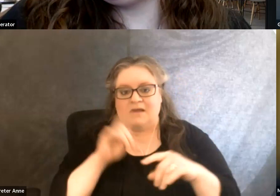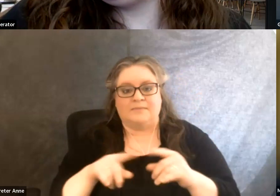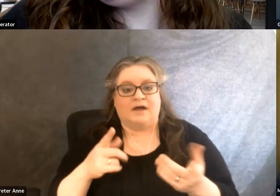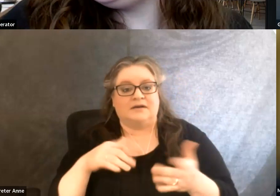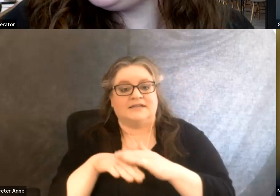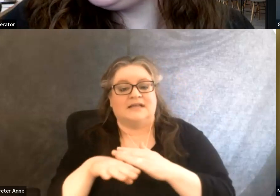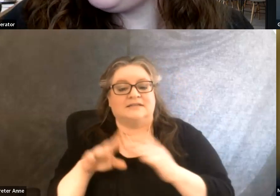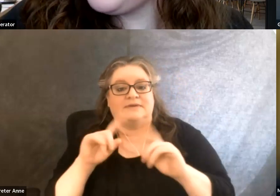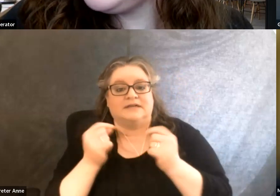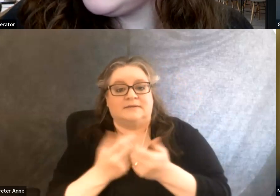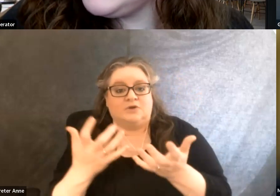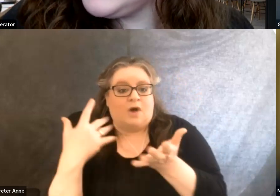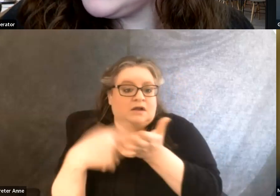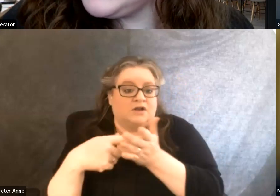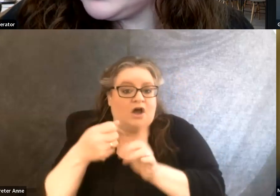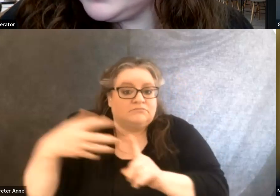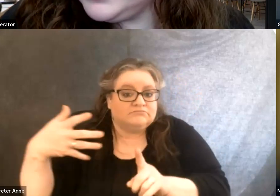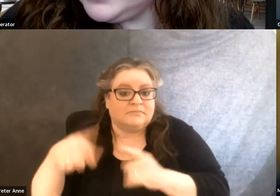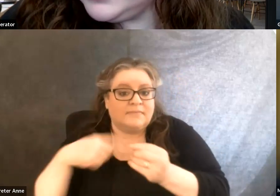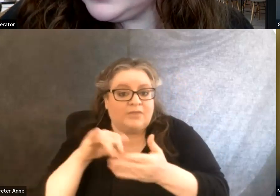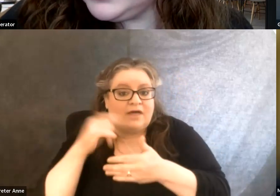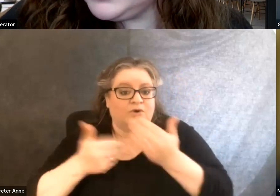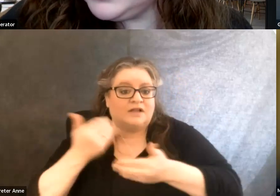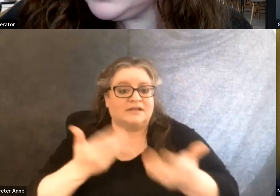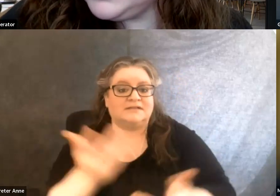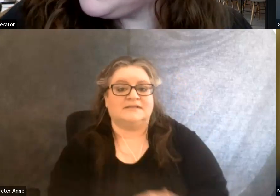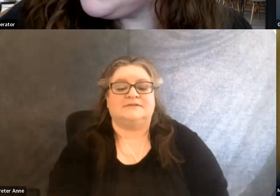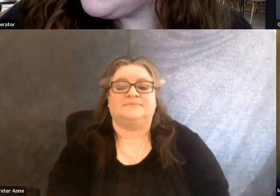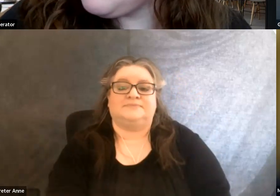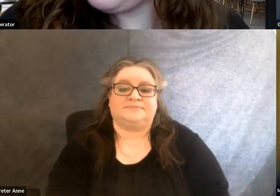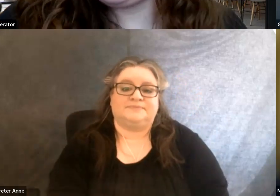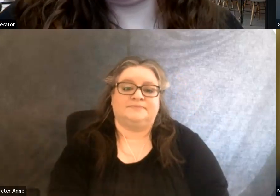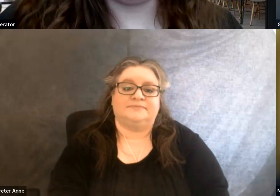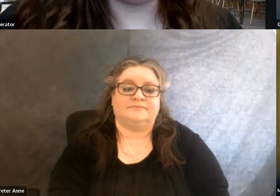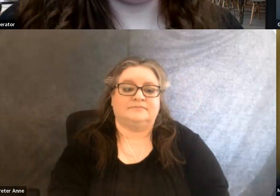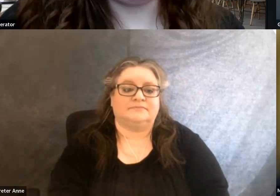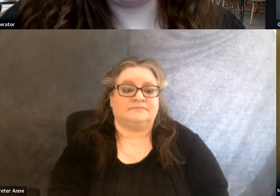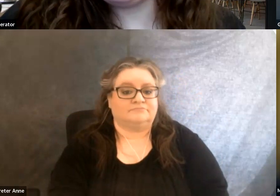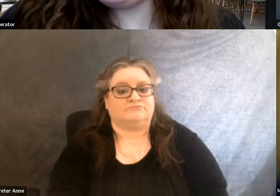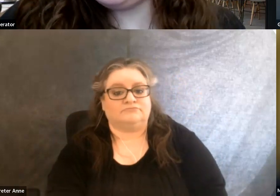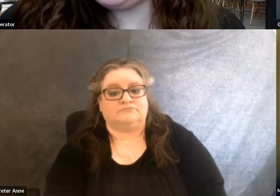do you want to talk a little bit about that process? > Sure.